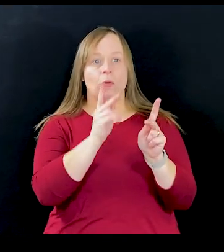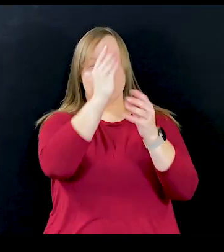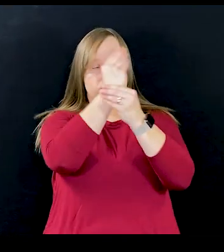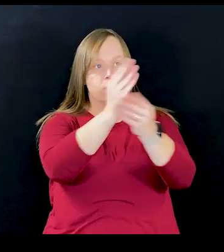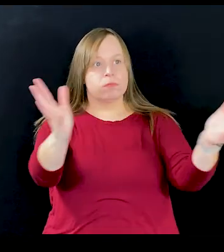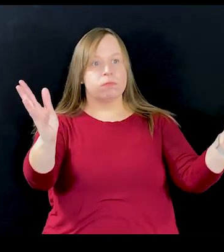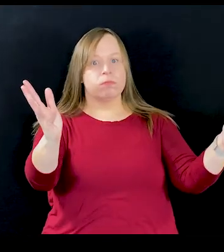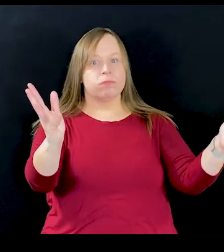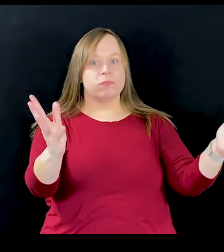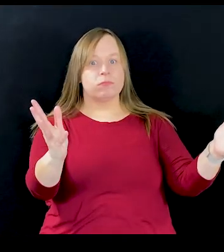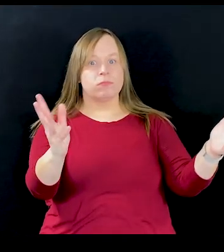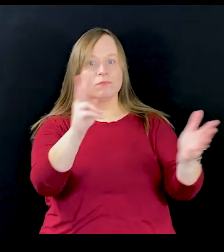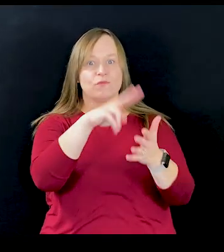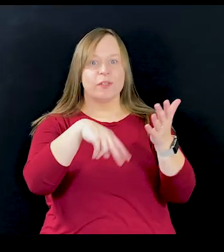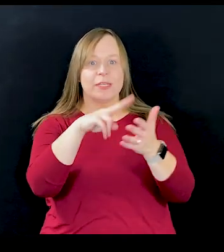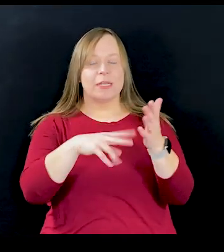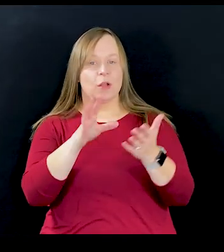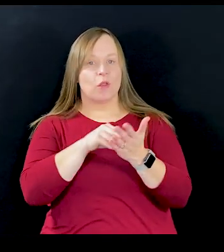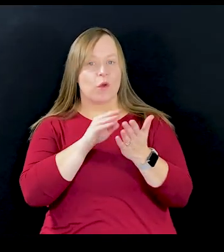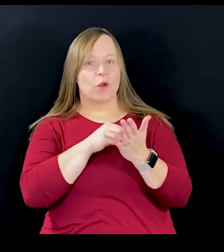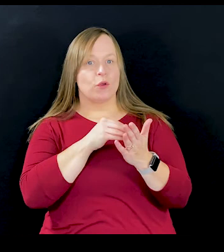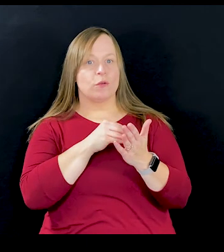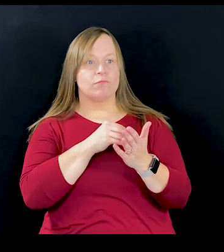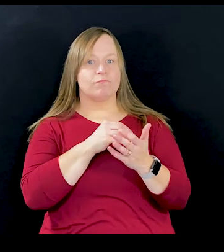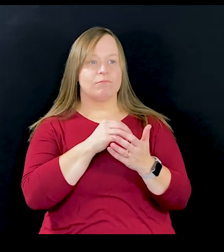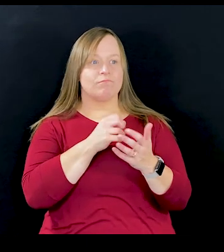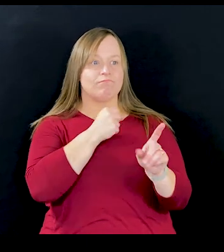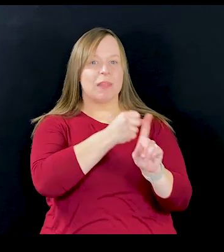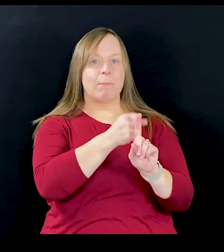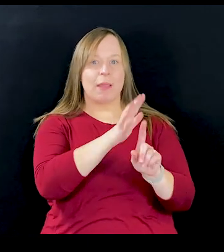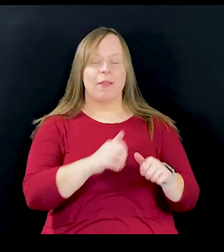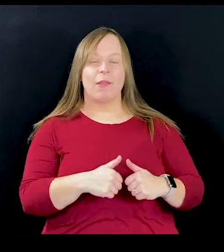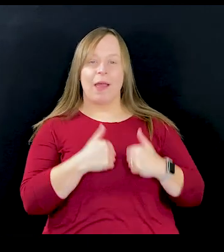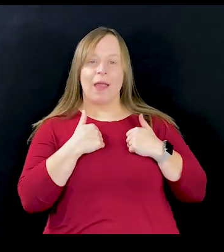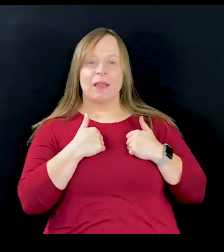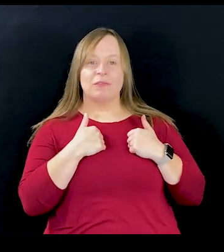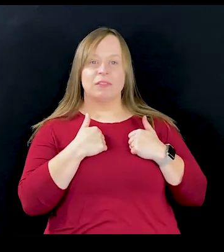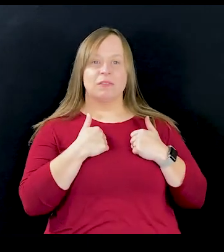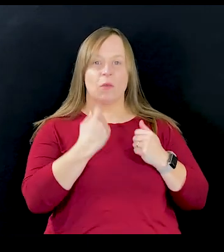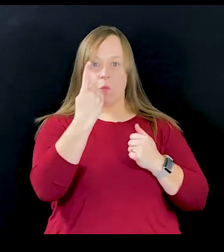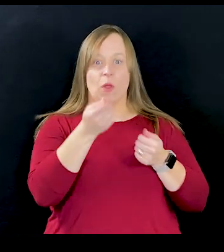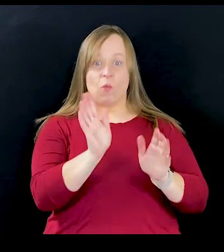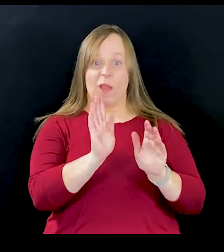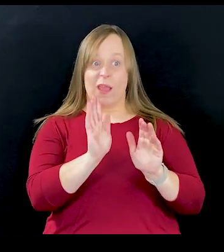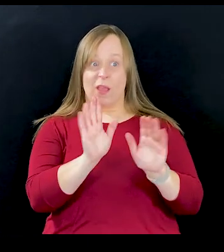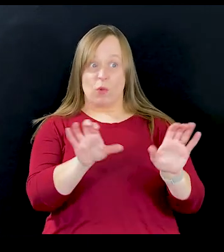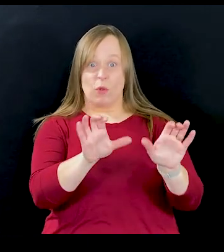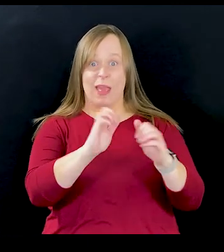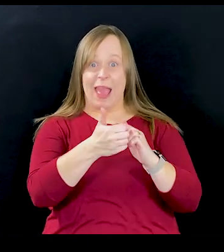get our information to and have it make an impact on their life. And one of the ways we can do that